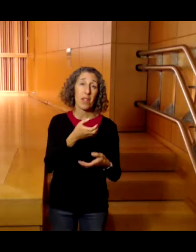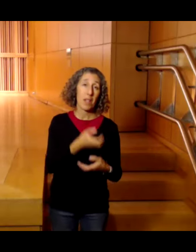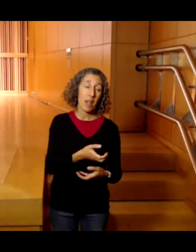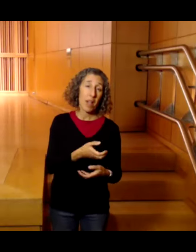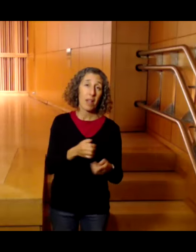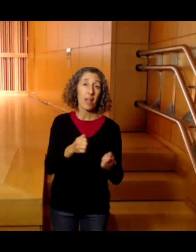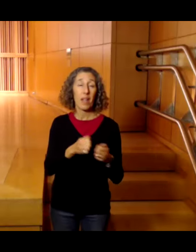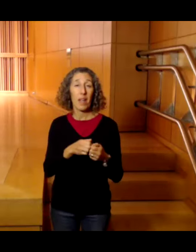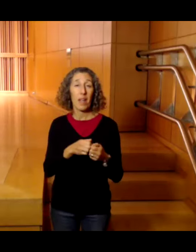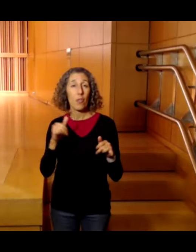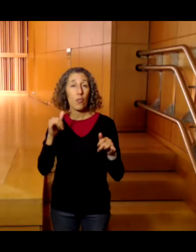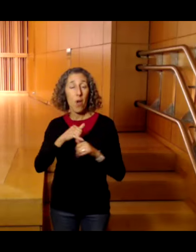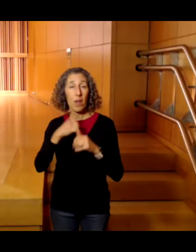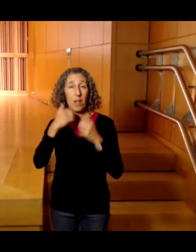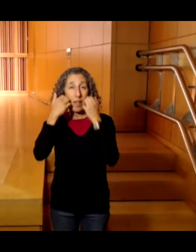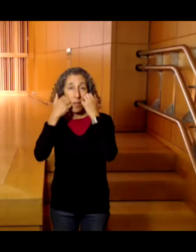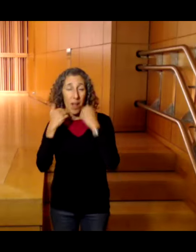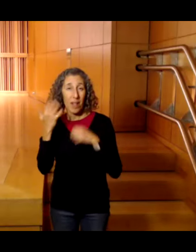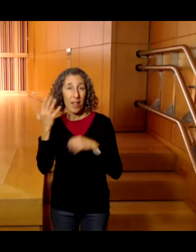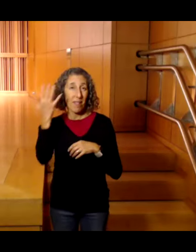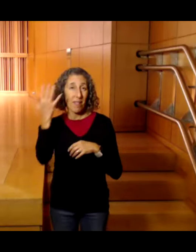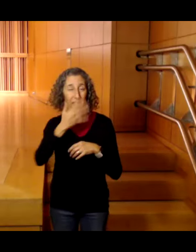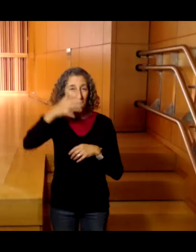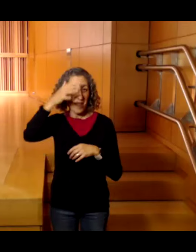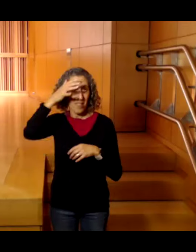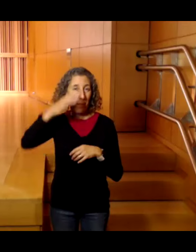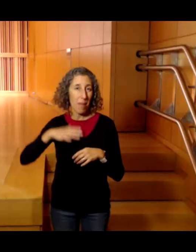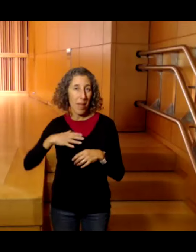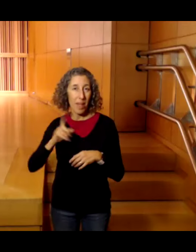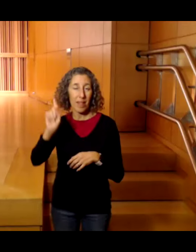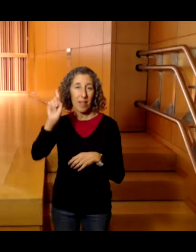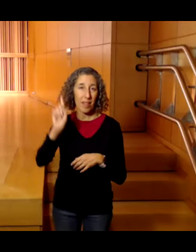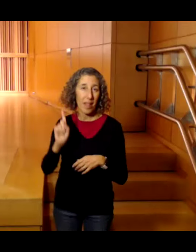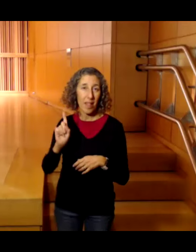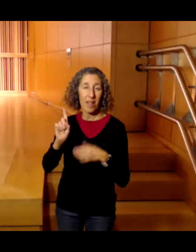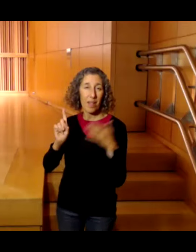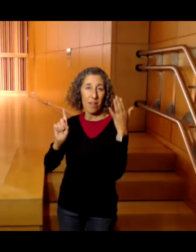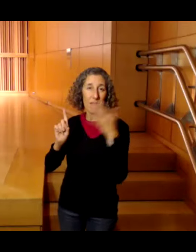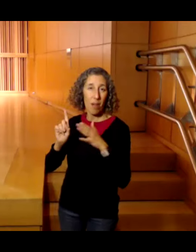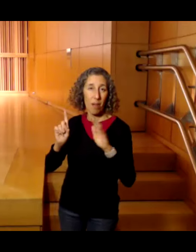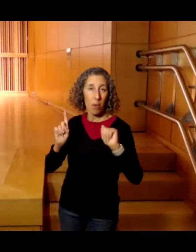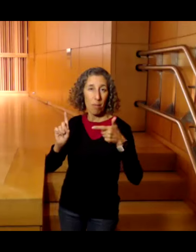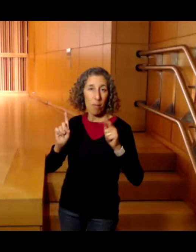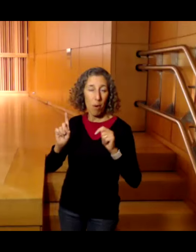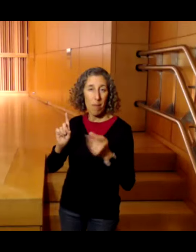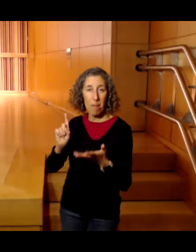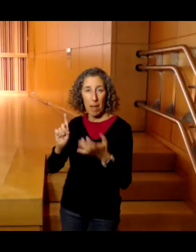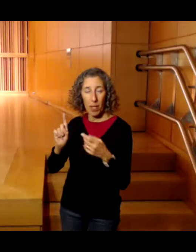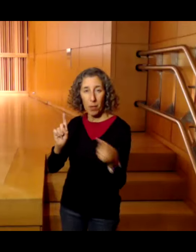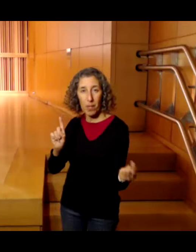End quote, of a man standing on the sidewalk. in front of your apartment and begging you to come back.